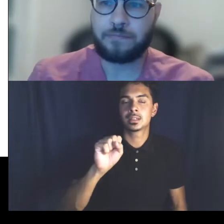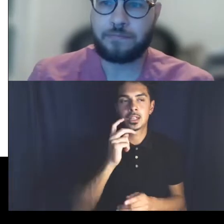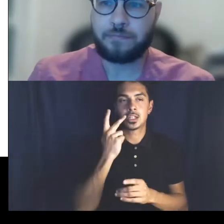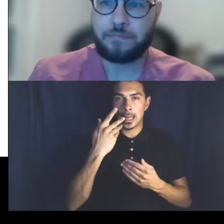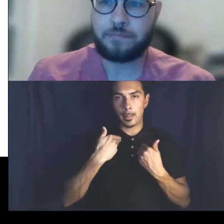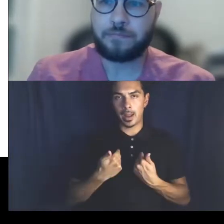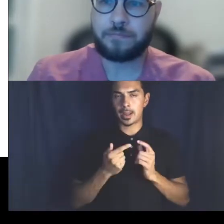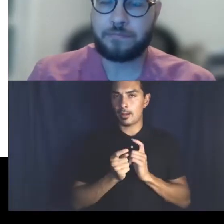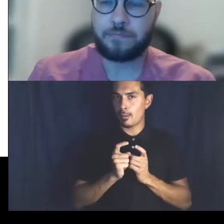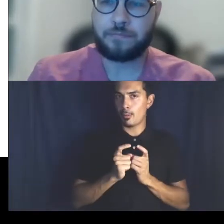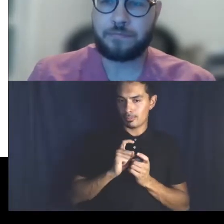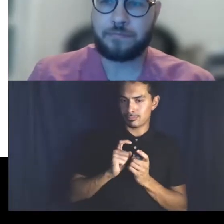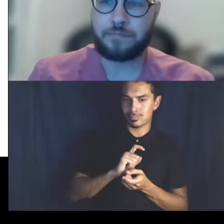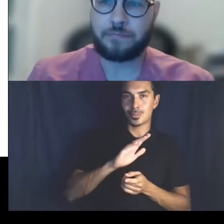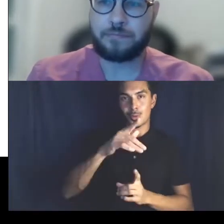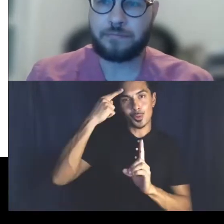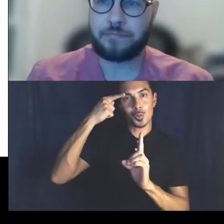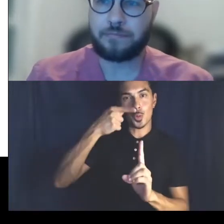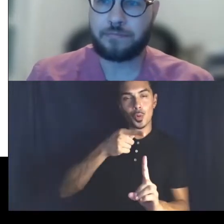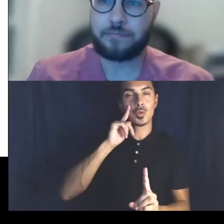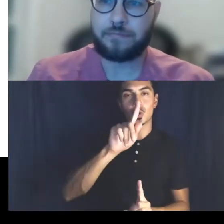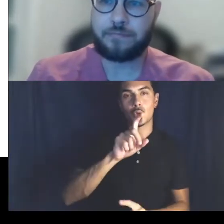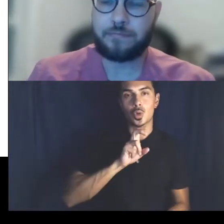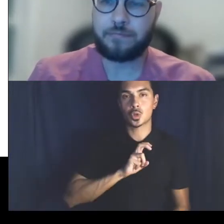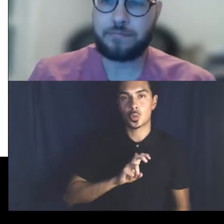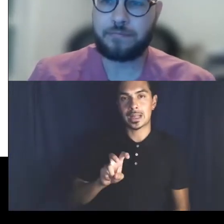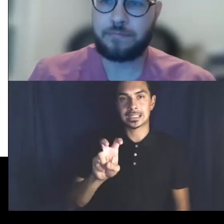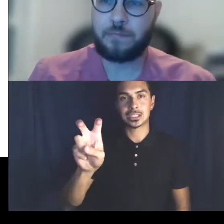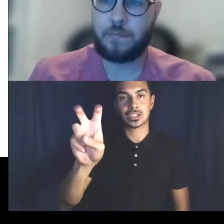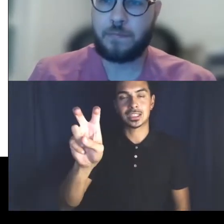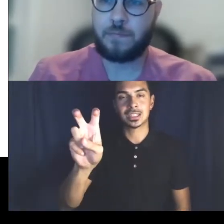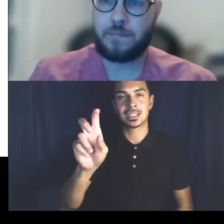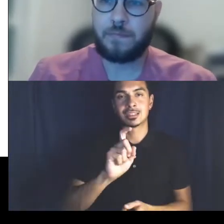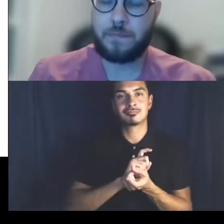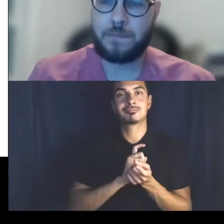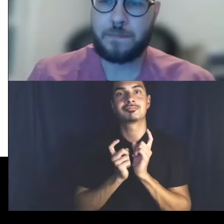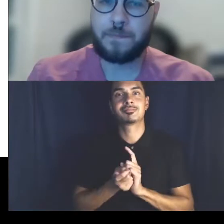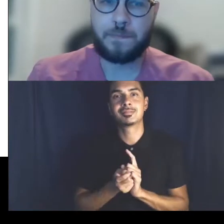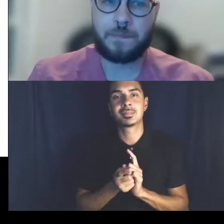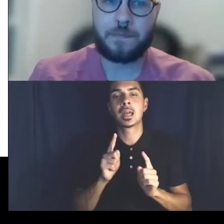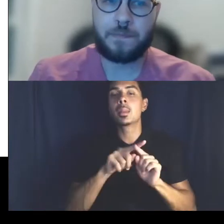and your goals for your transitions, but make sure that you're also bringing up how it's impacting